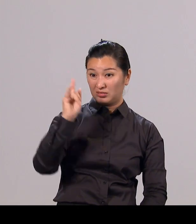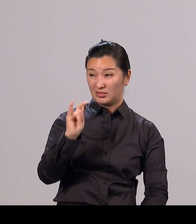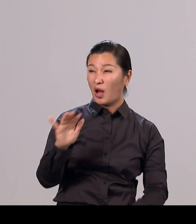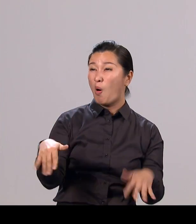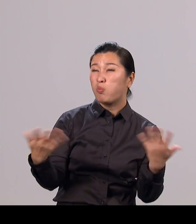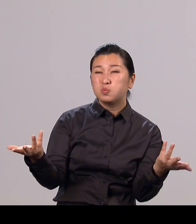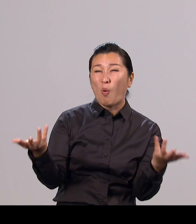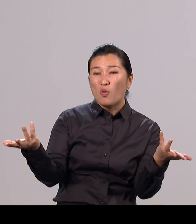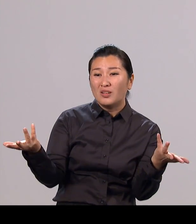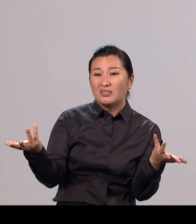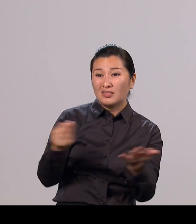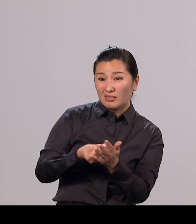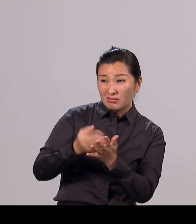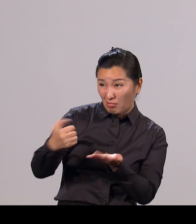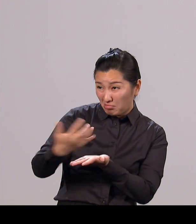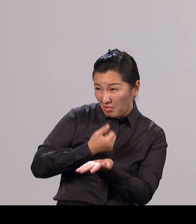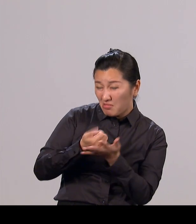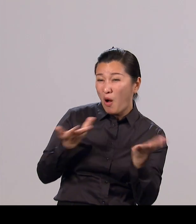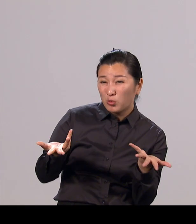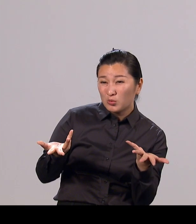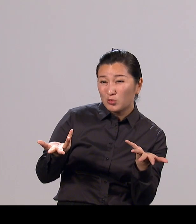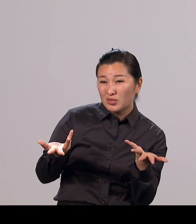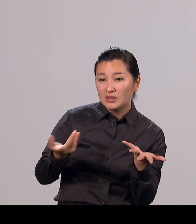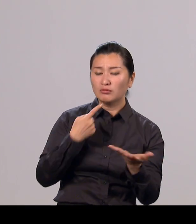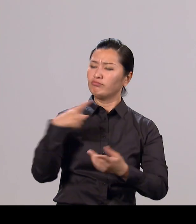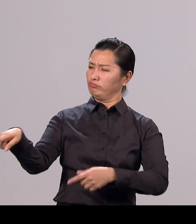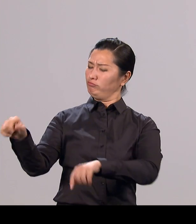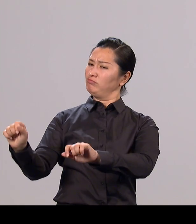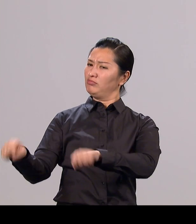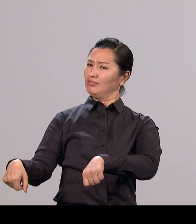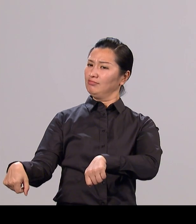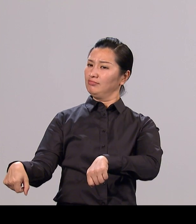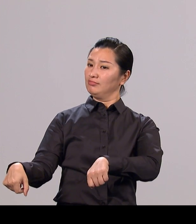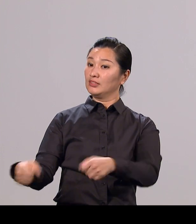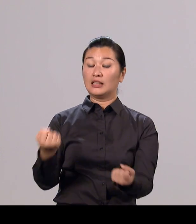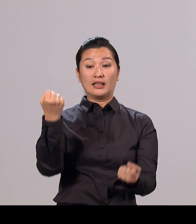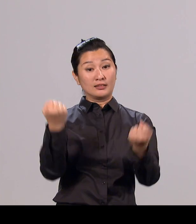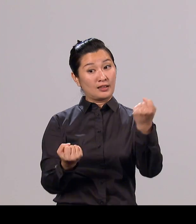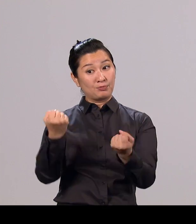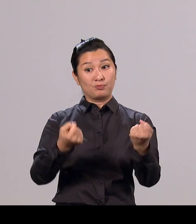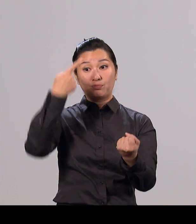I said you can also drive for the other side. They said yes, but we have to work hard.